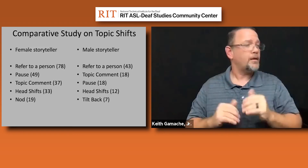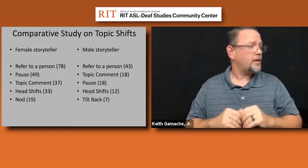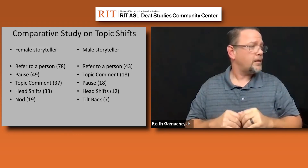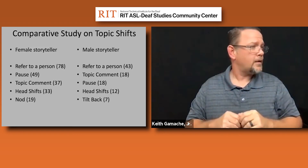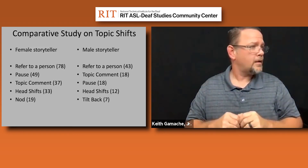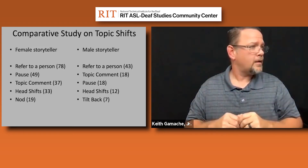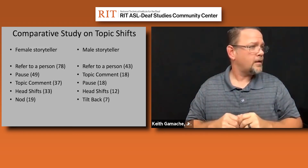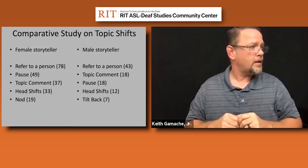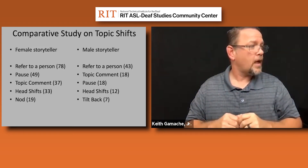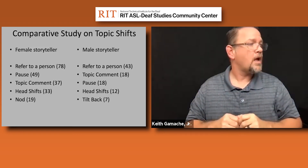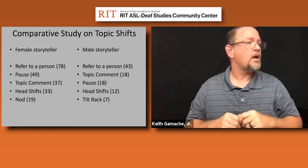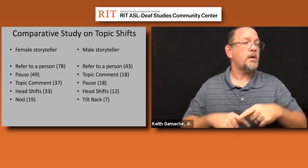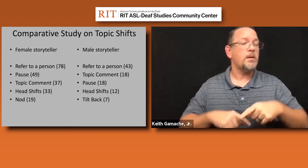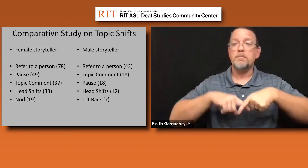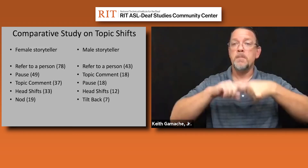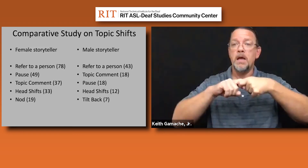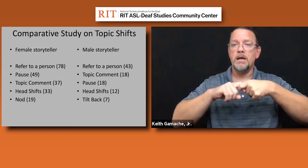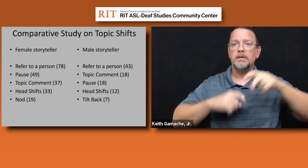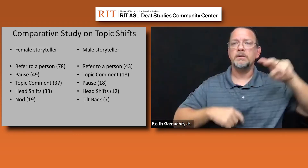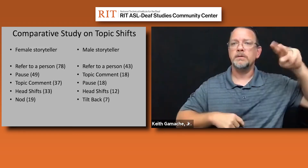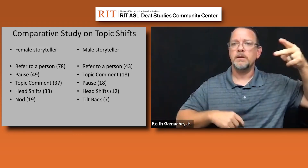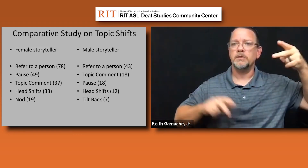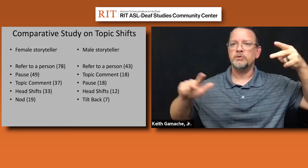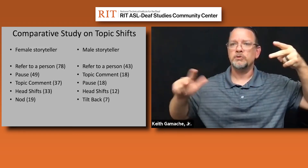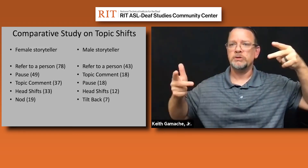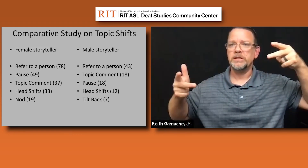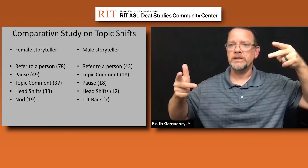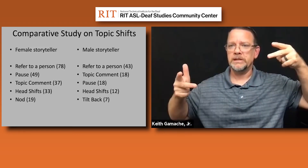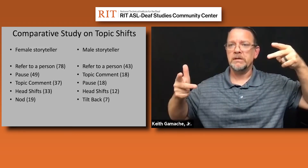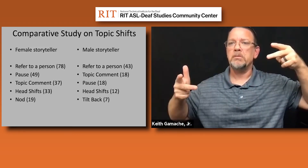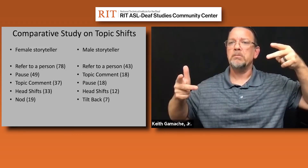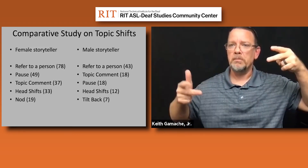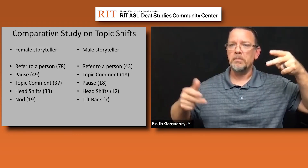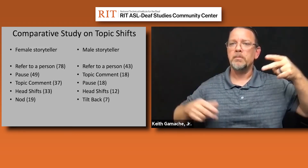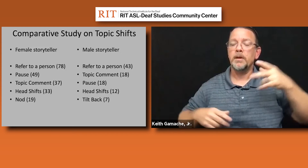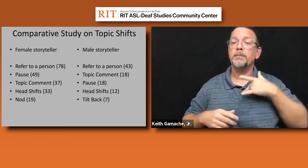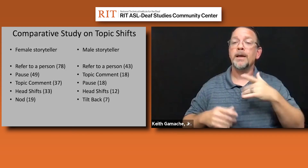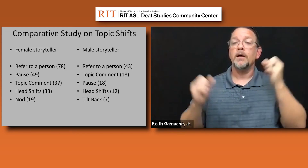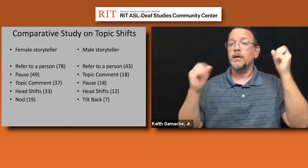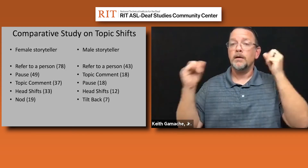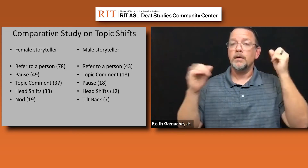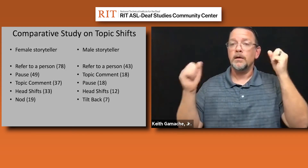but then second, we had pausing for female storytellers versus topic comment shifts